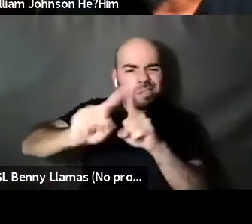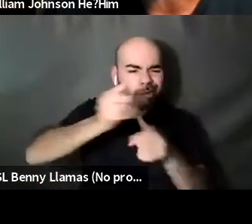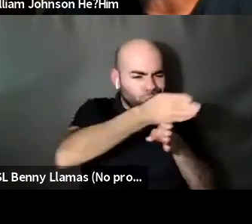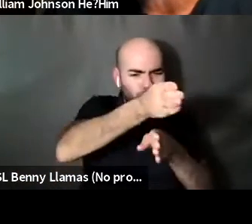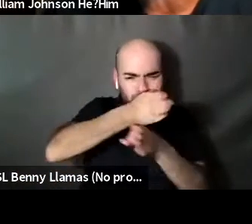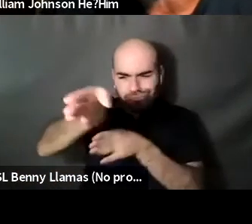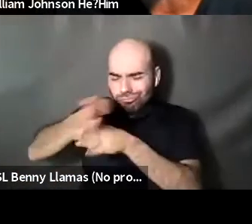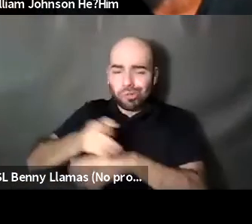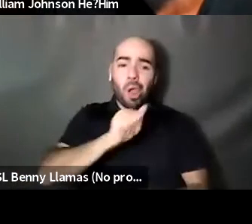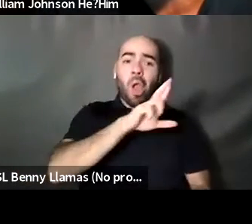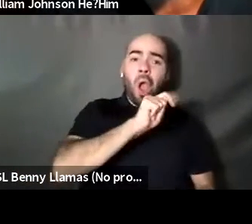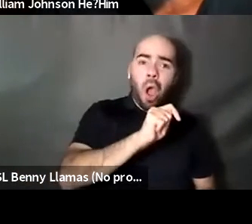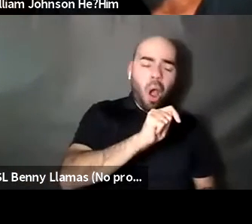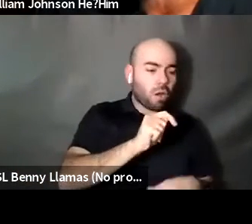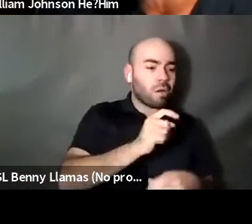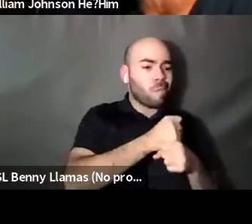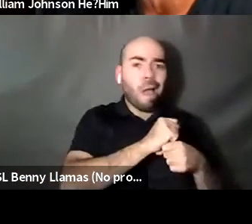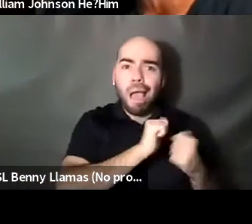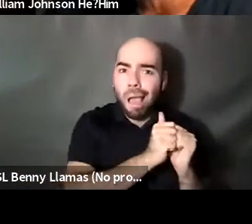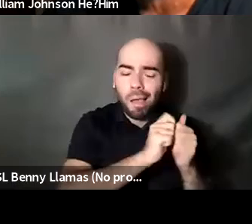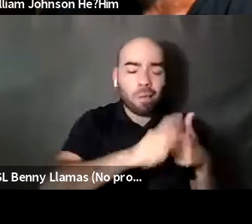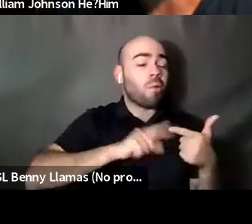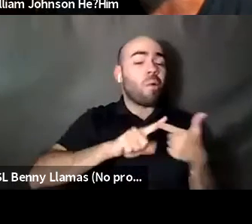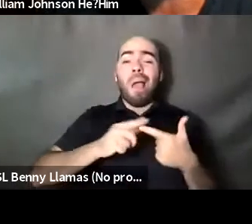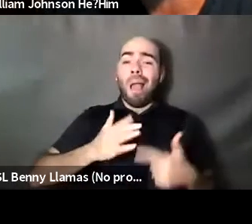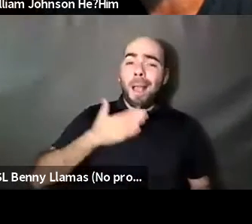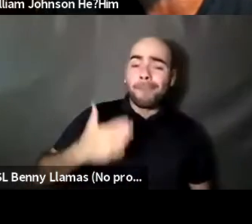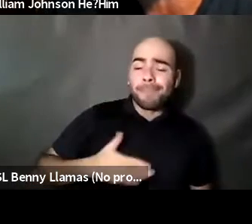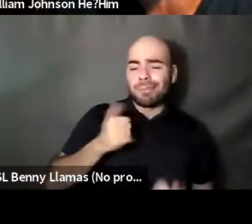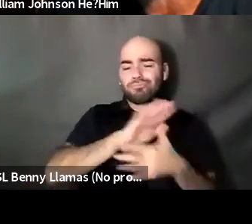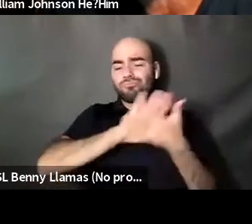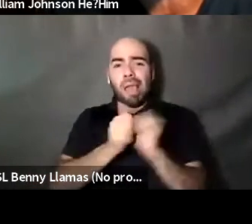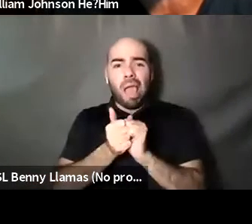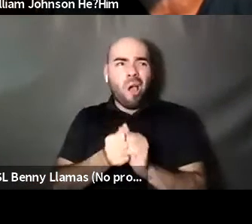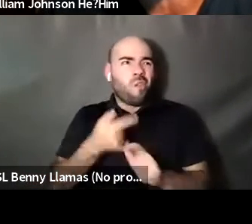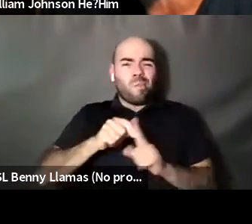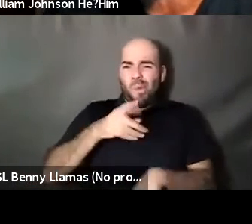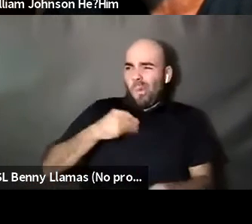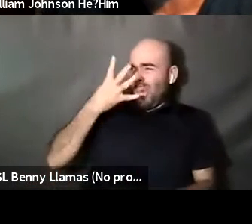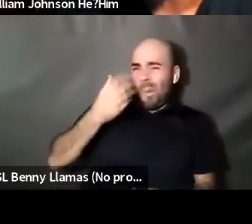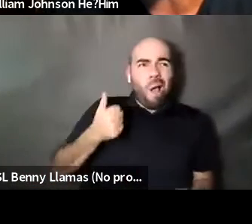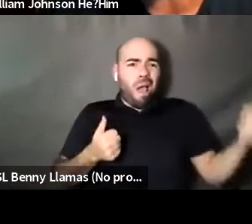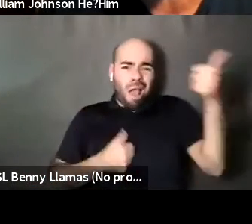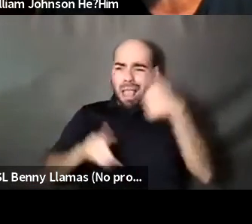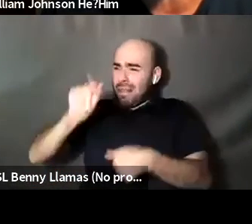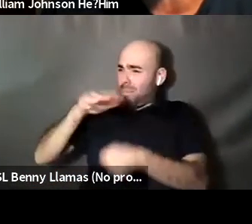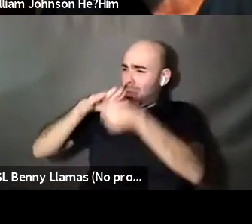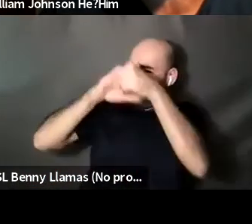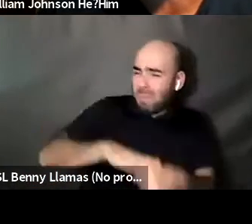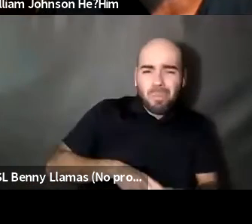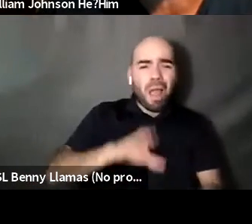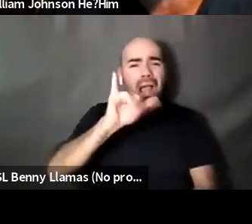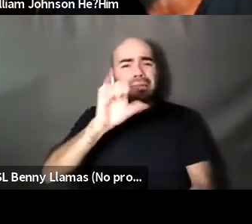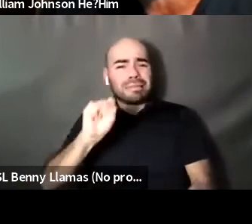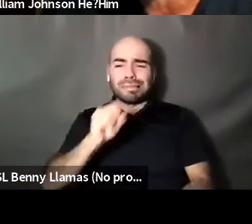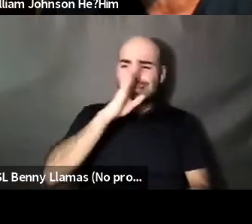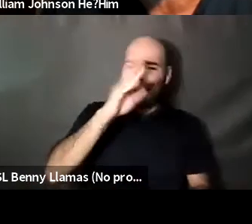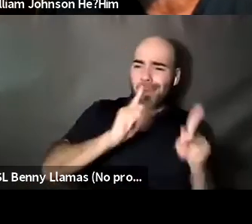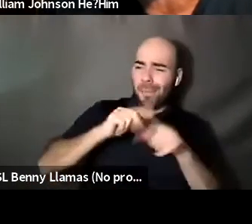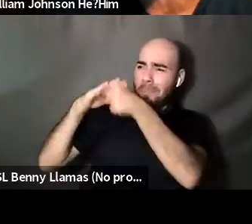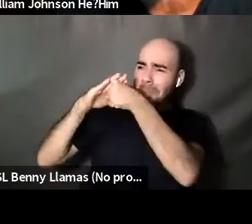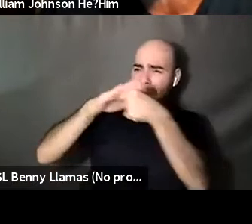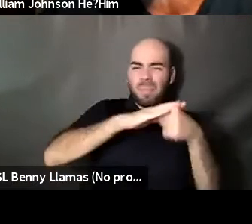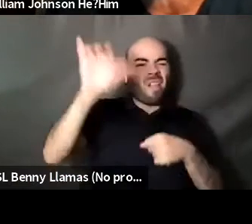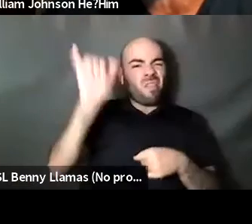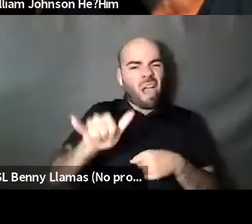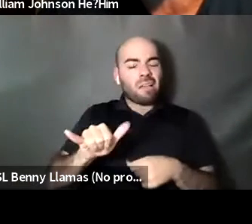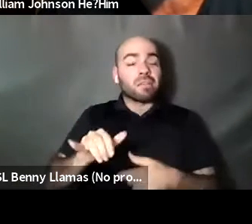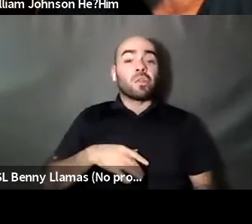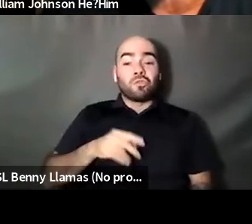William Johnson He?Him: Happiness and how to dismantle a white supremacist able to assist gender neutral NUMBER ONE OF WORLD. YOU CAN SEE deals from the password fist events at lambda literary.org